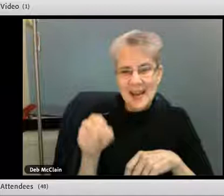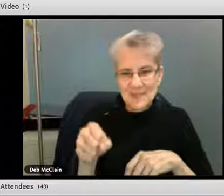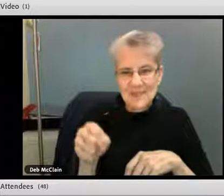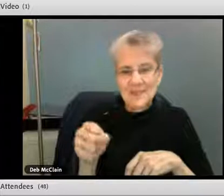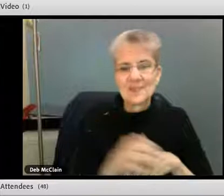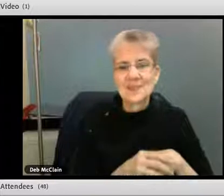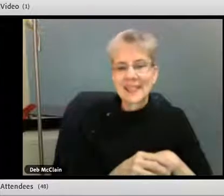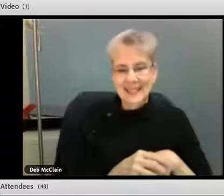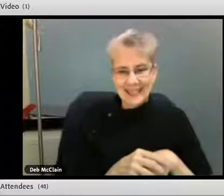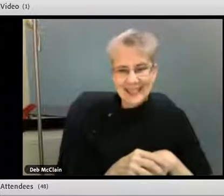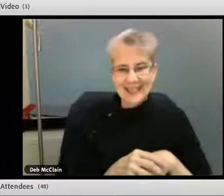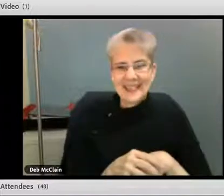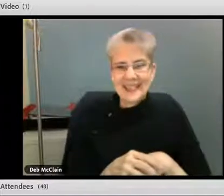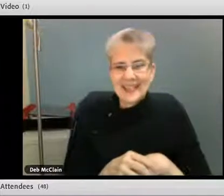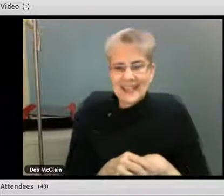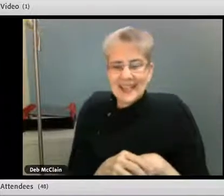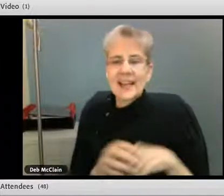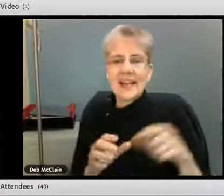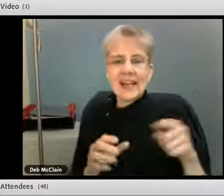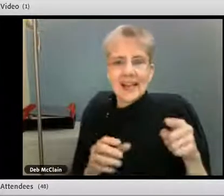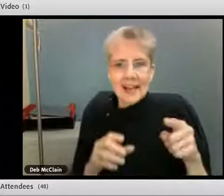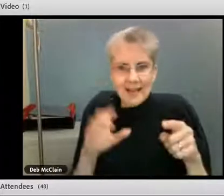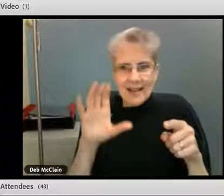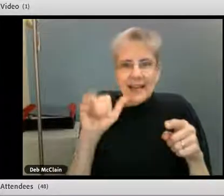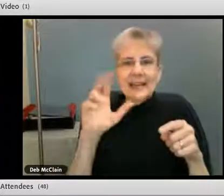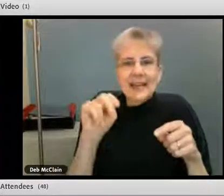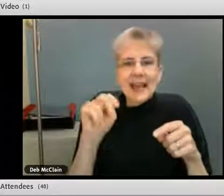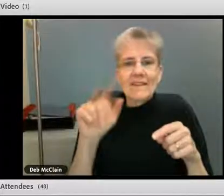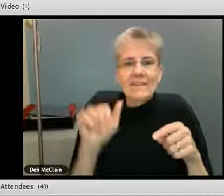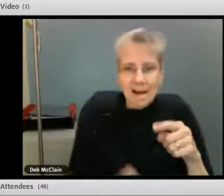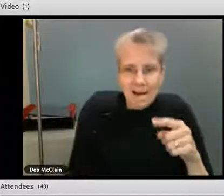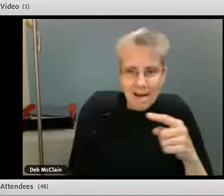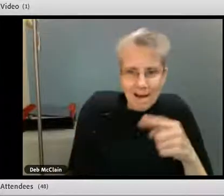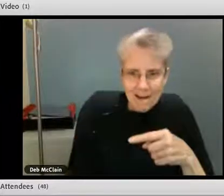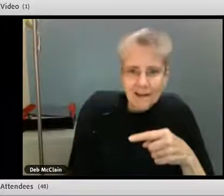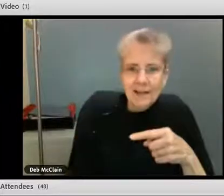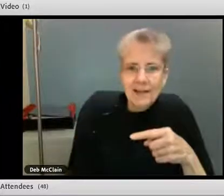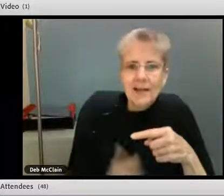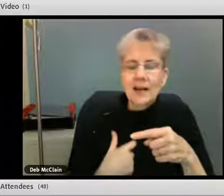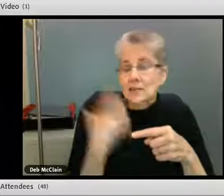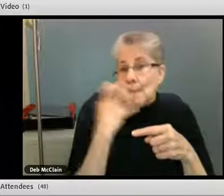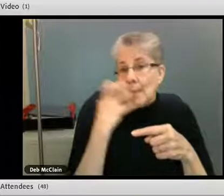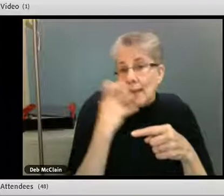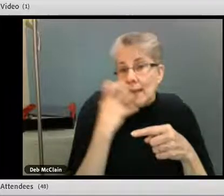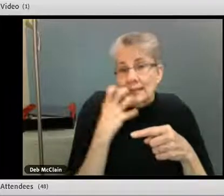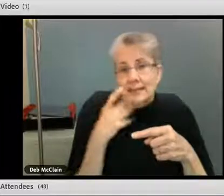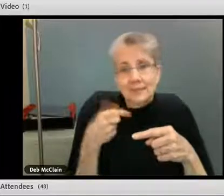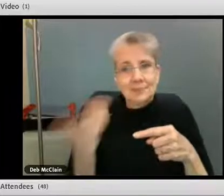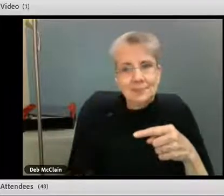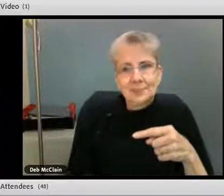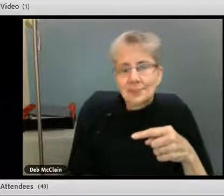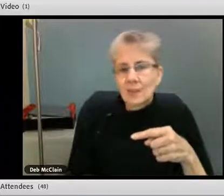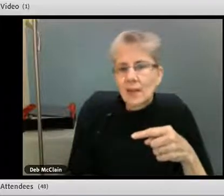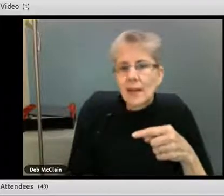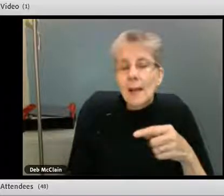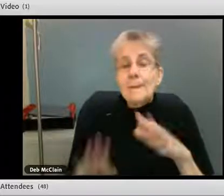Canva has -- it's just amazing. So basically, people create these templates,